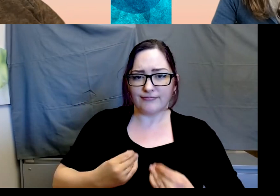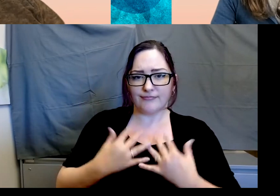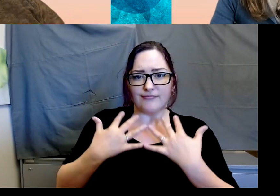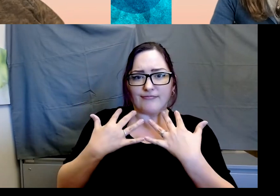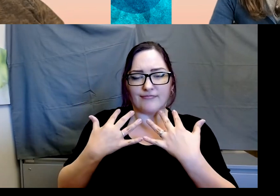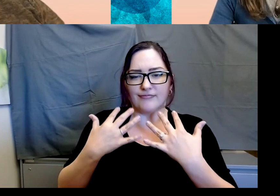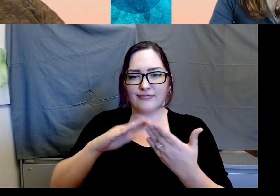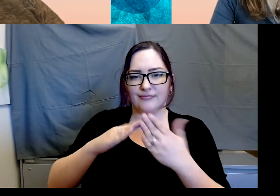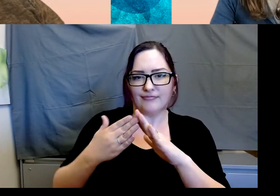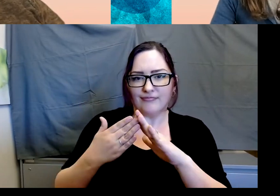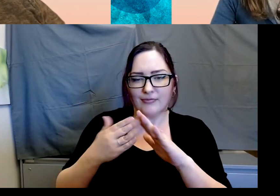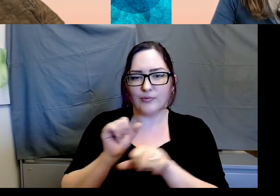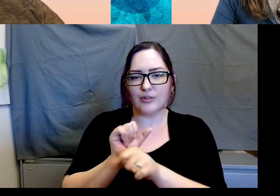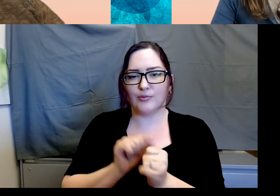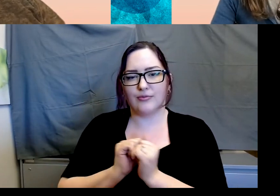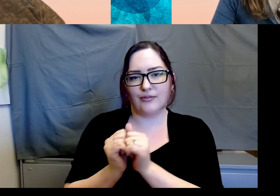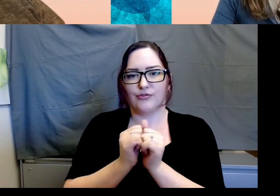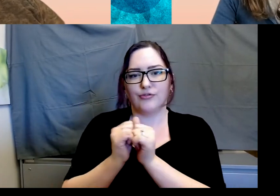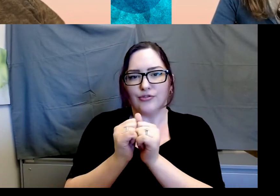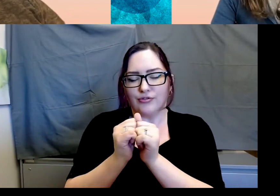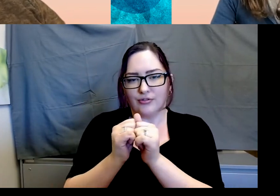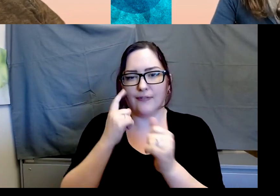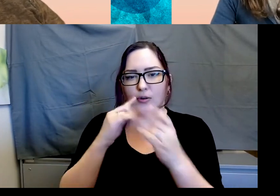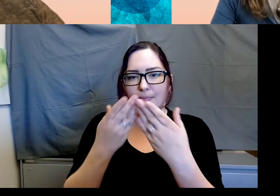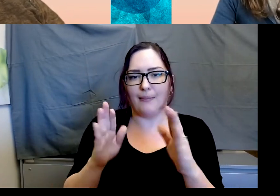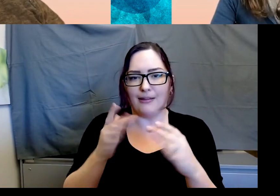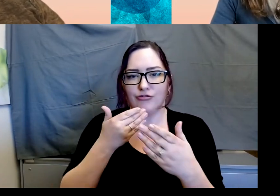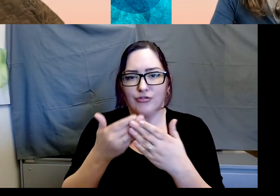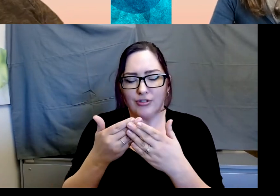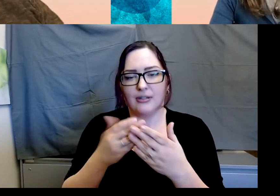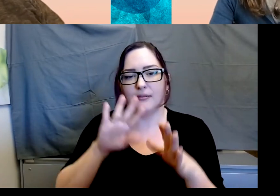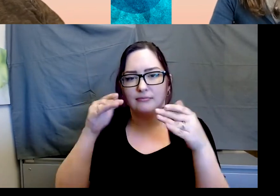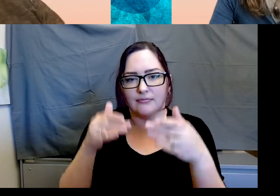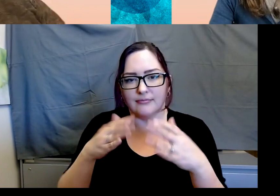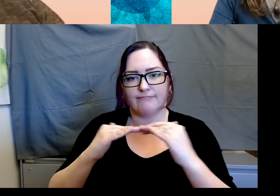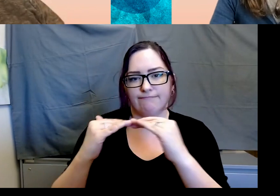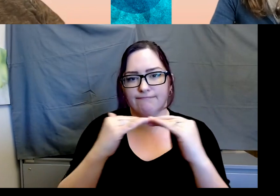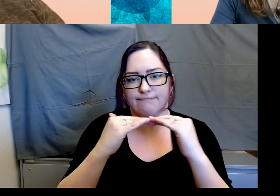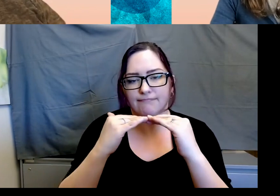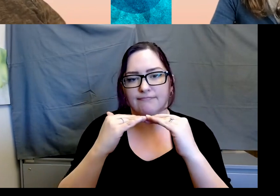through programming focused on access, equity, inclusion, justice, and service.